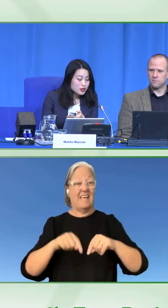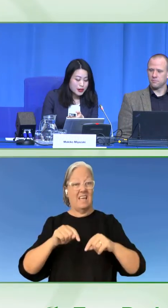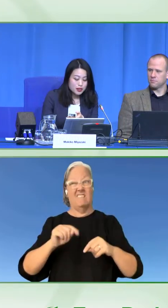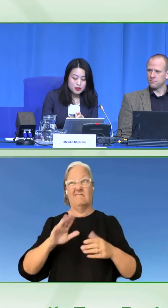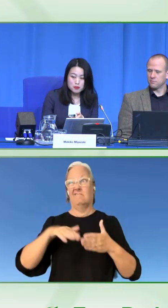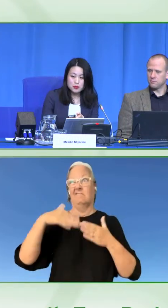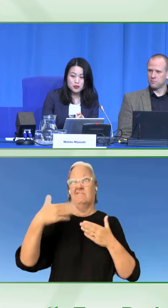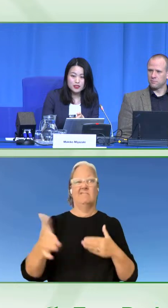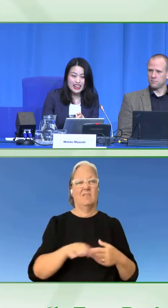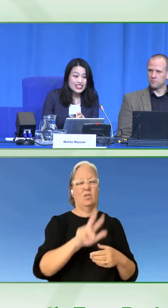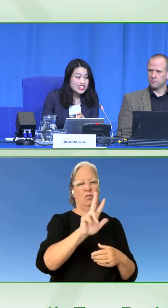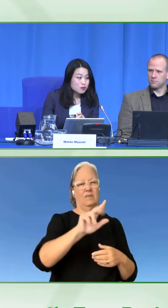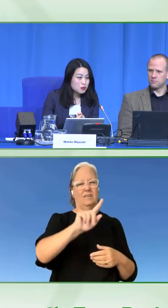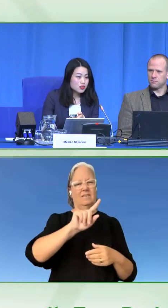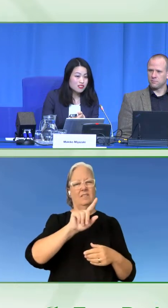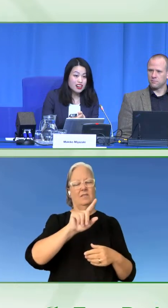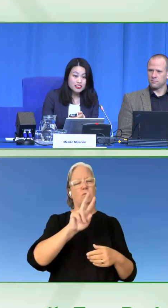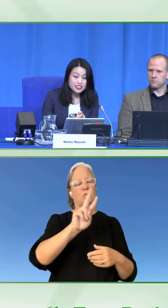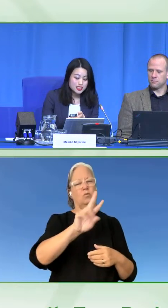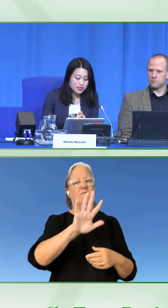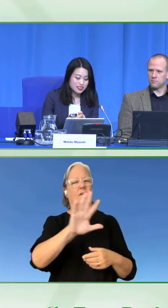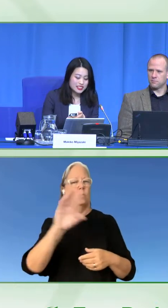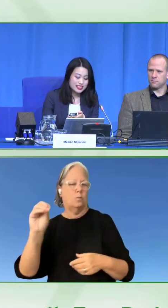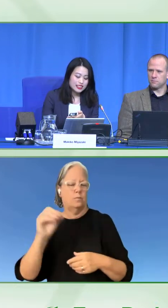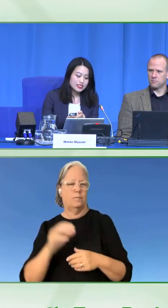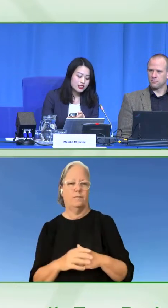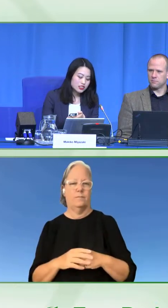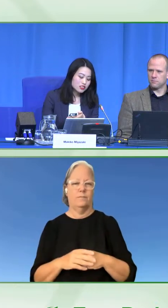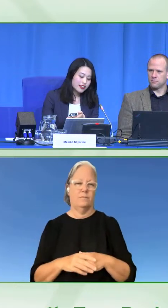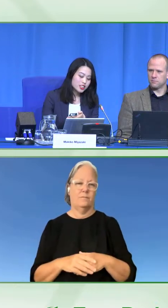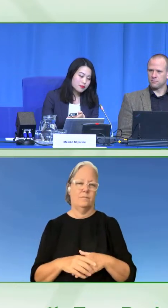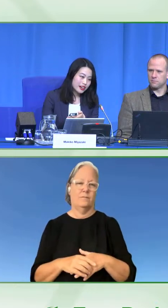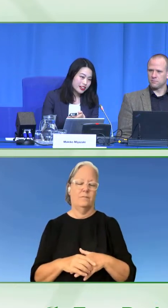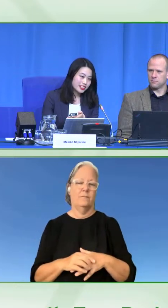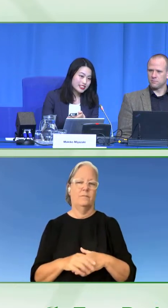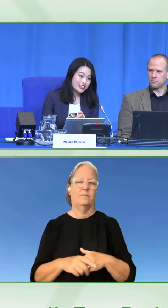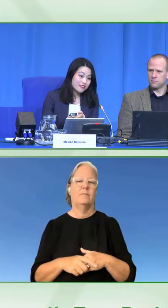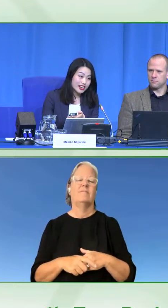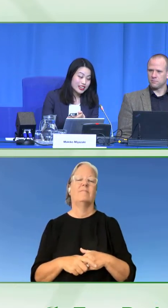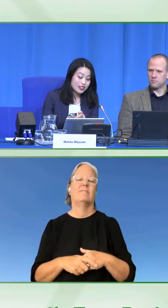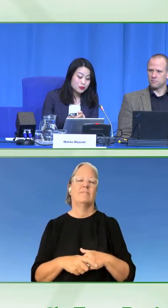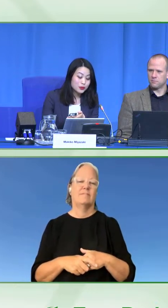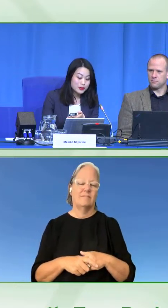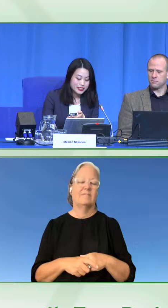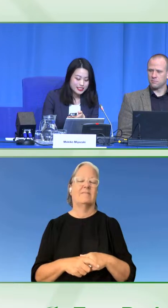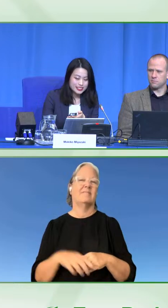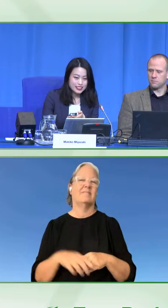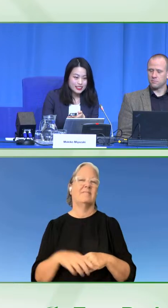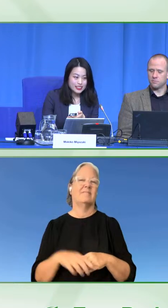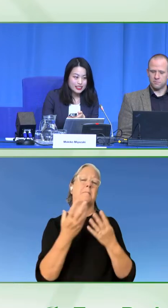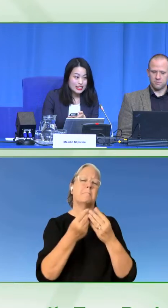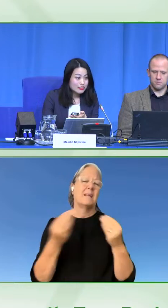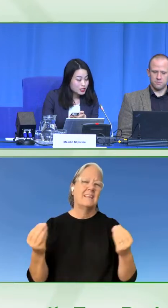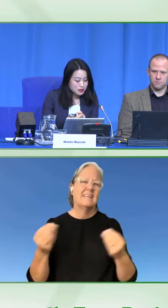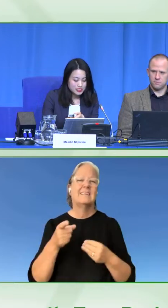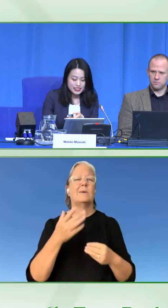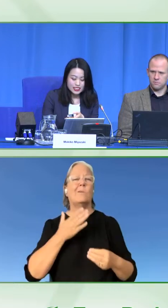can enjoy watching motorsports. We wanted to resolve transportation issues to the event site and enable people with disabilities